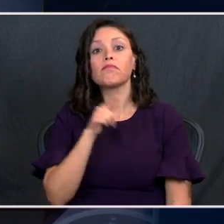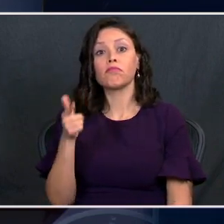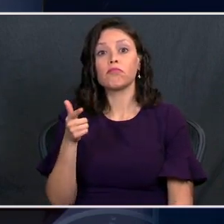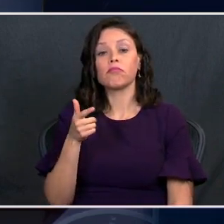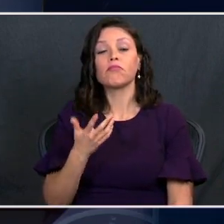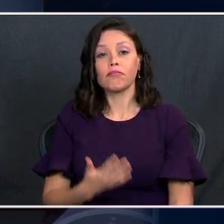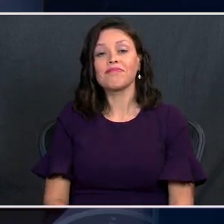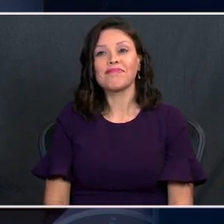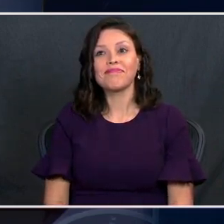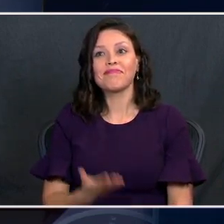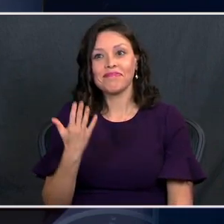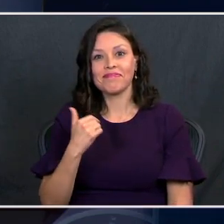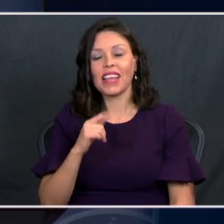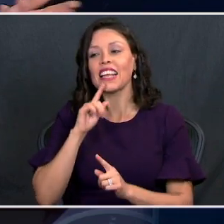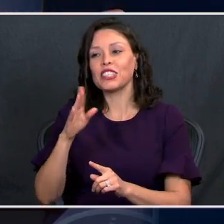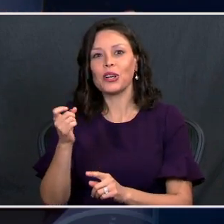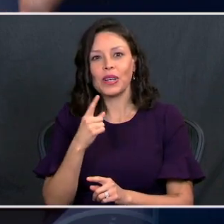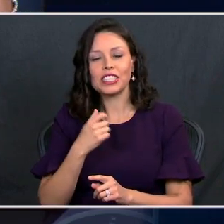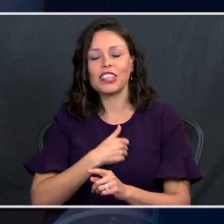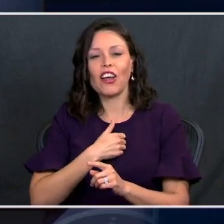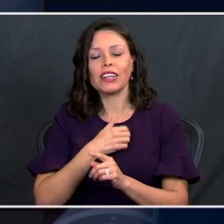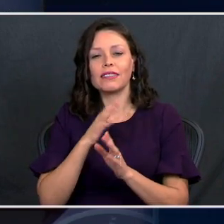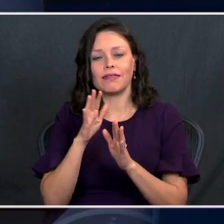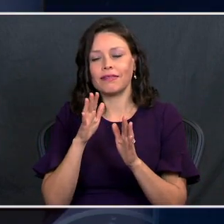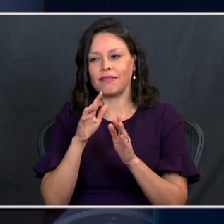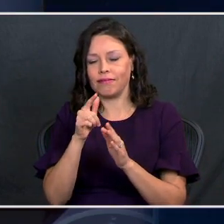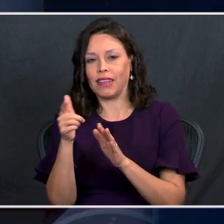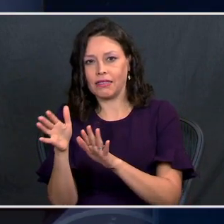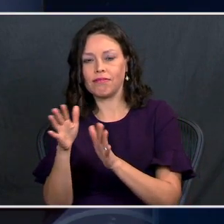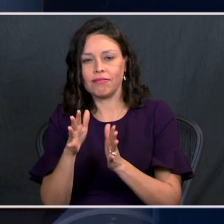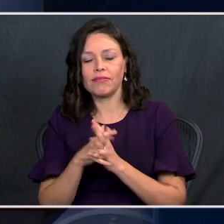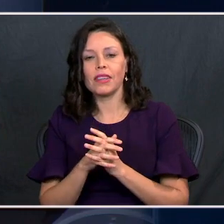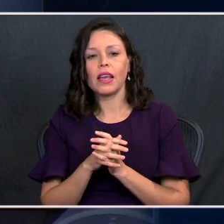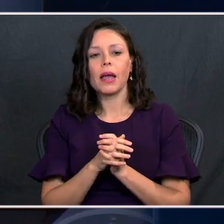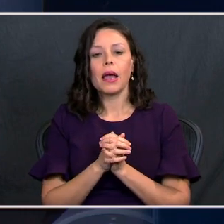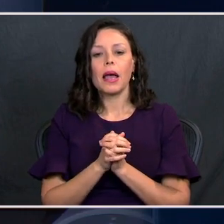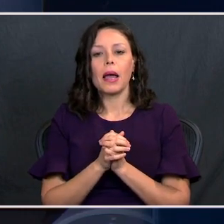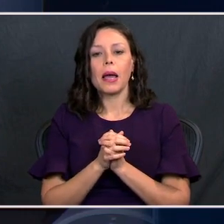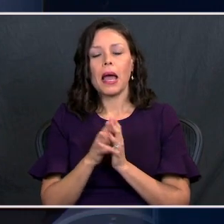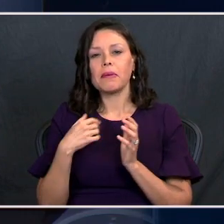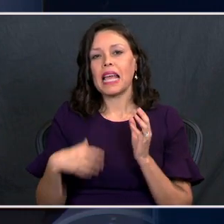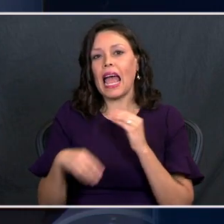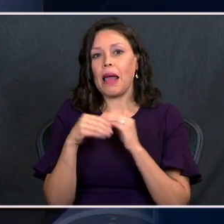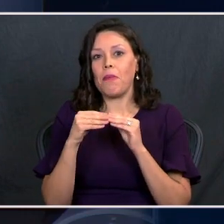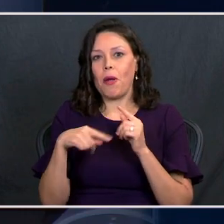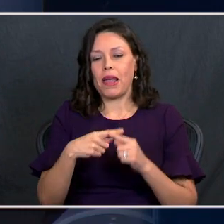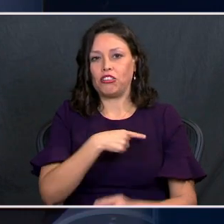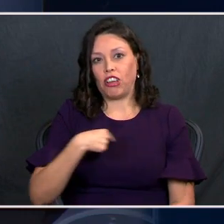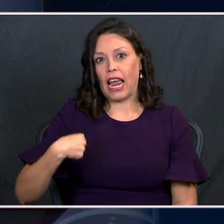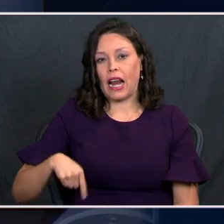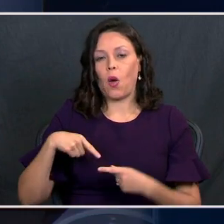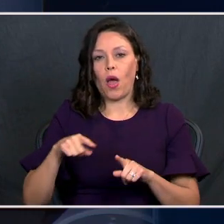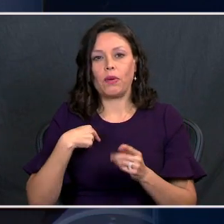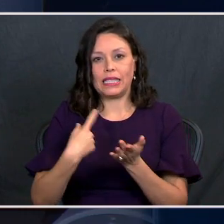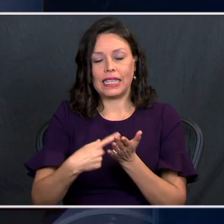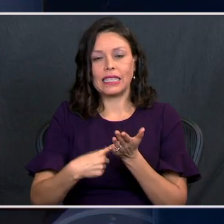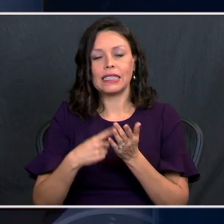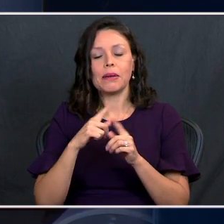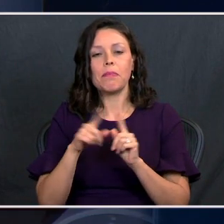Go ahead. Hopefully, if I answer your question -- I'm sorry, we'll go to you next. The Press: I was going to pile on a little more on China while we're on this topic. But I wondered --